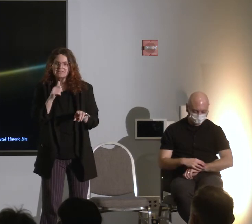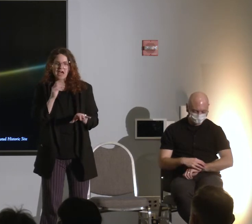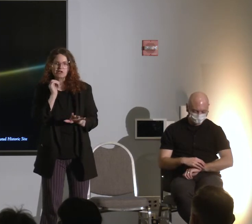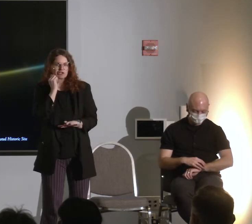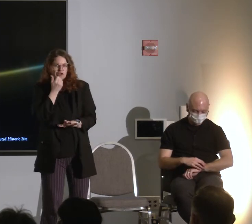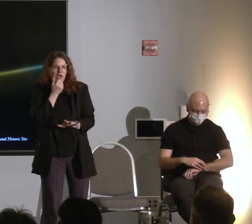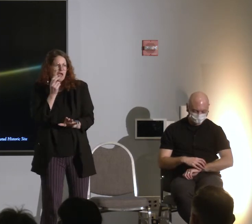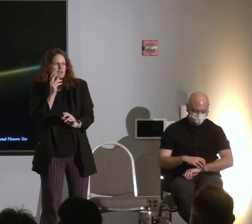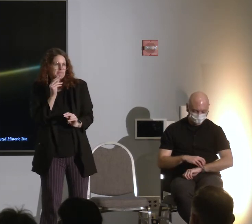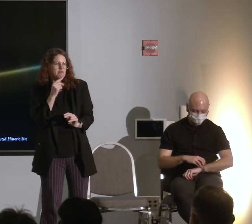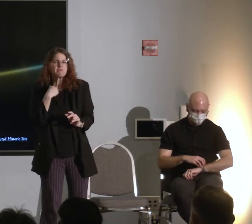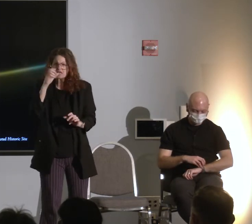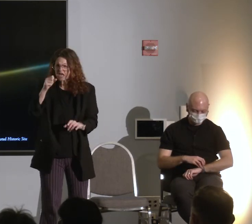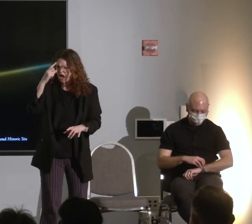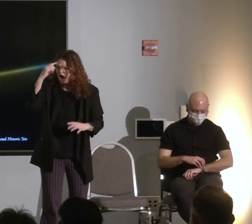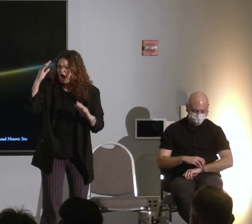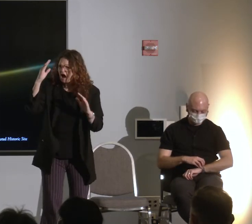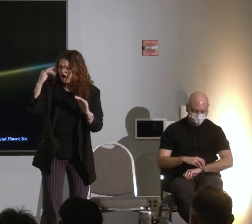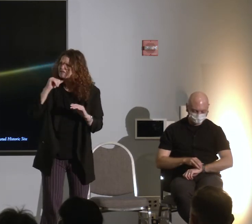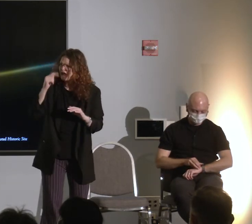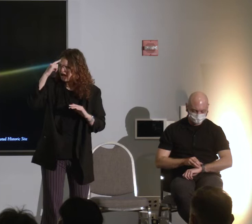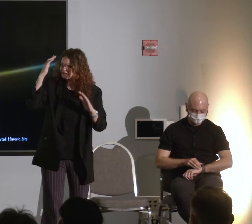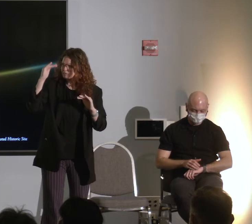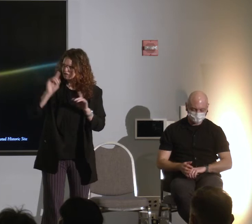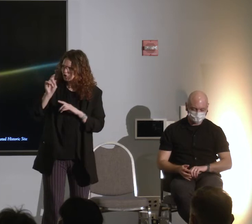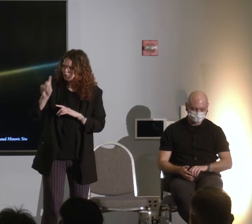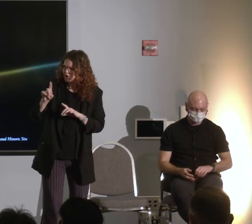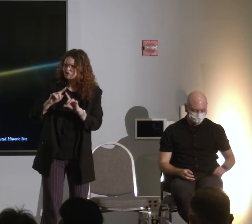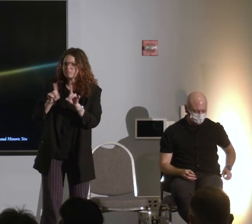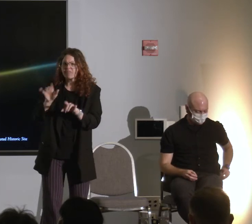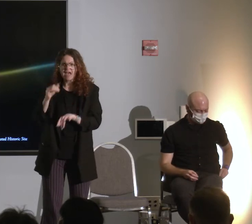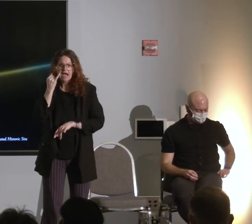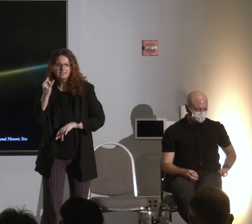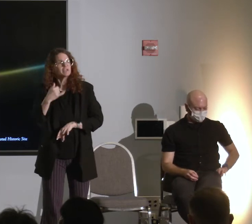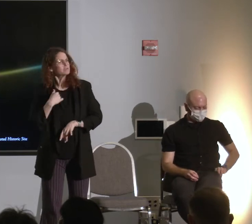Unexpected as it was, and yet so logical, even inevitable, the idea appealed to him.